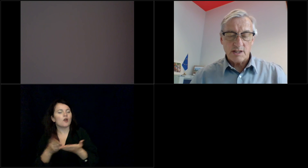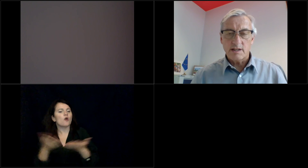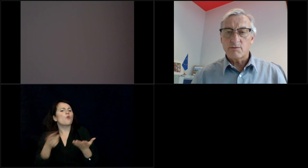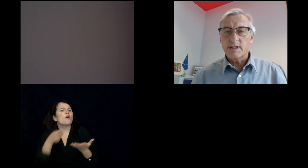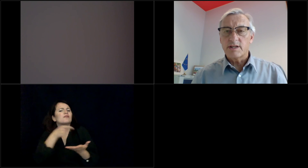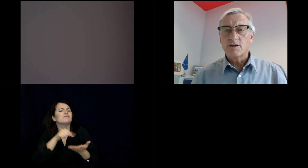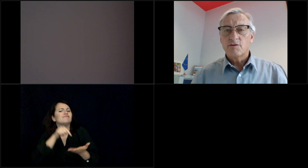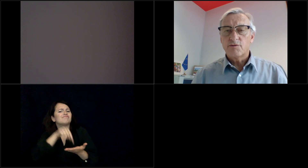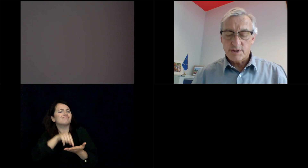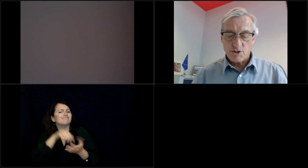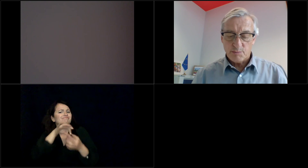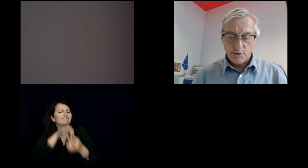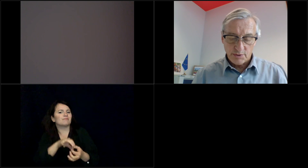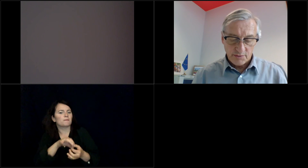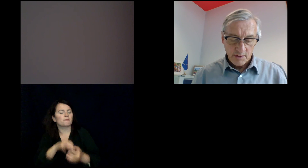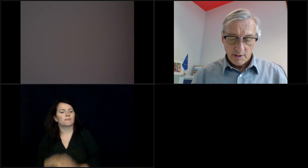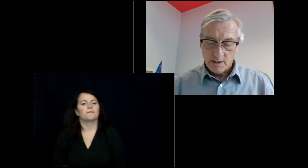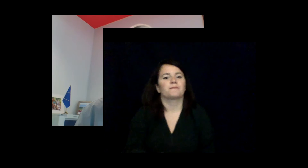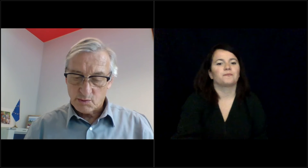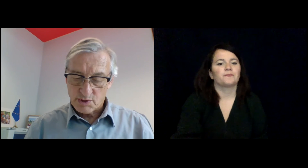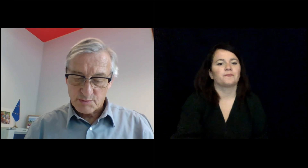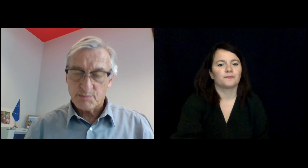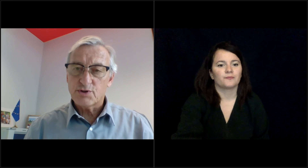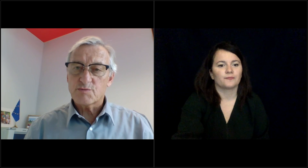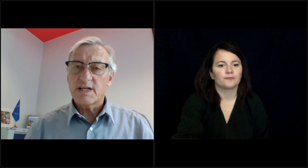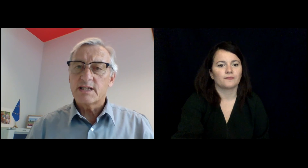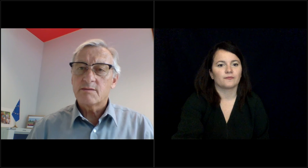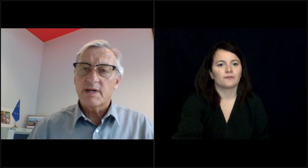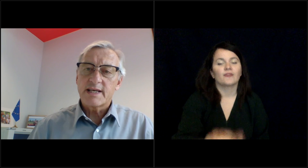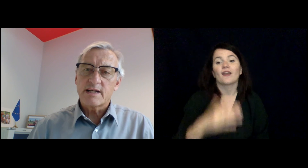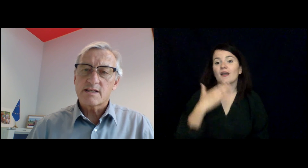I fully support what was proposed by Yannis.